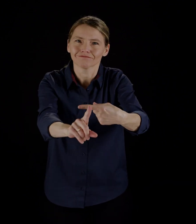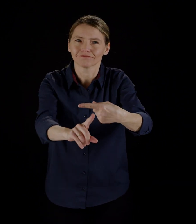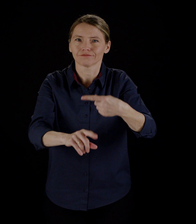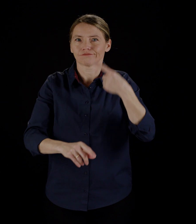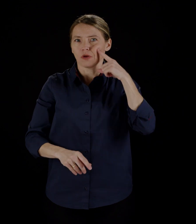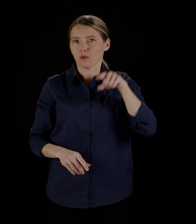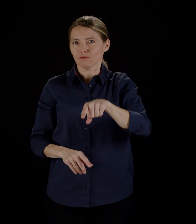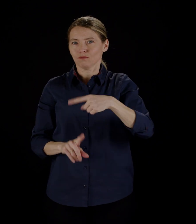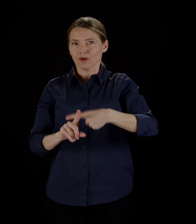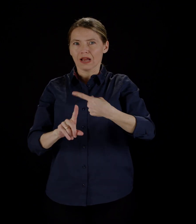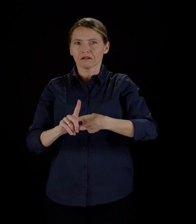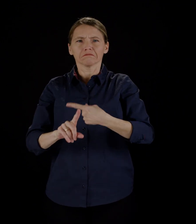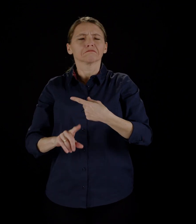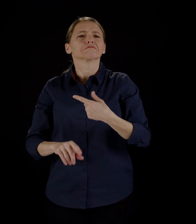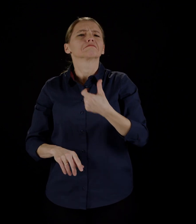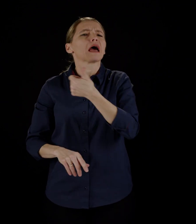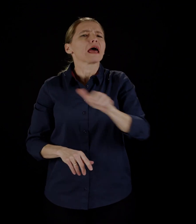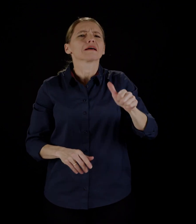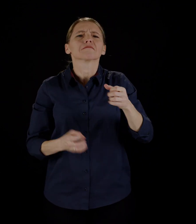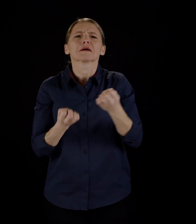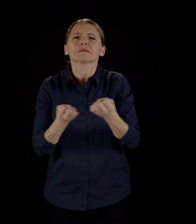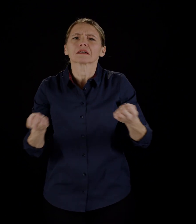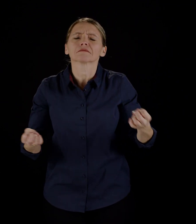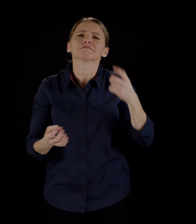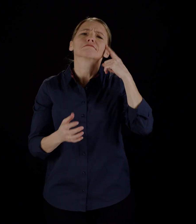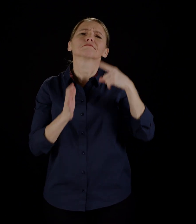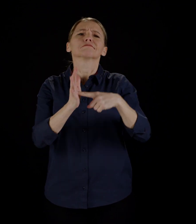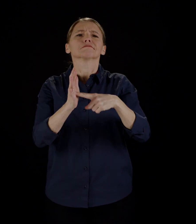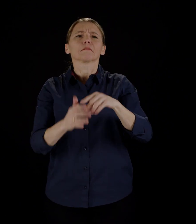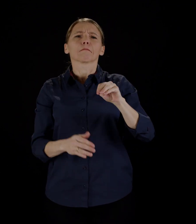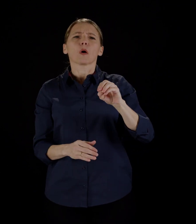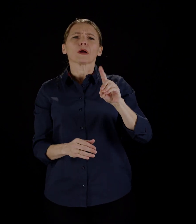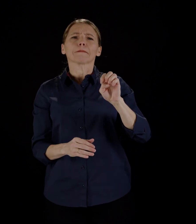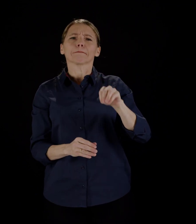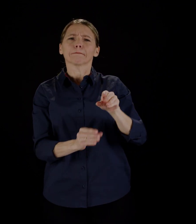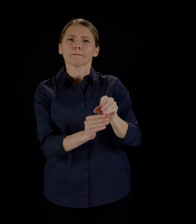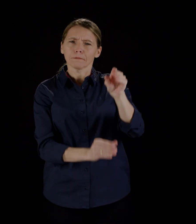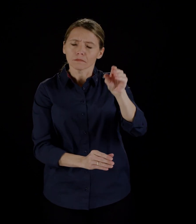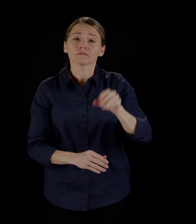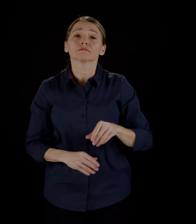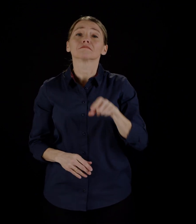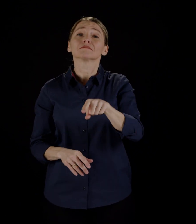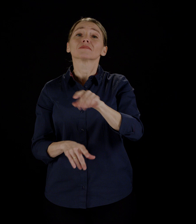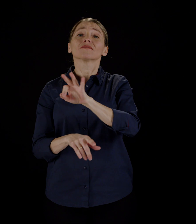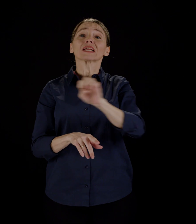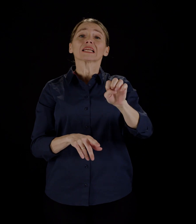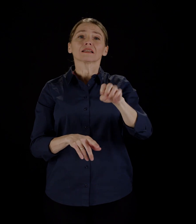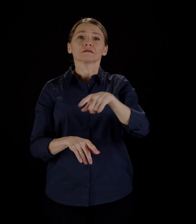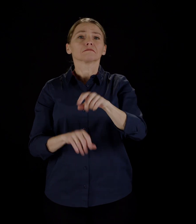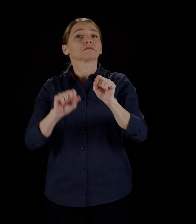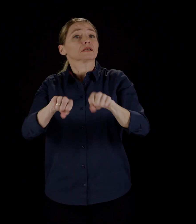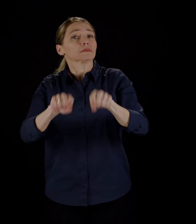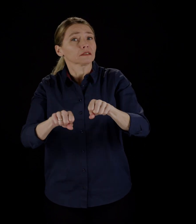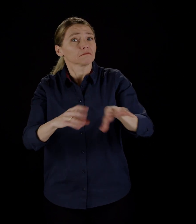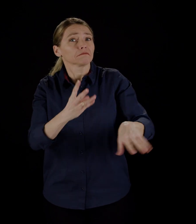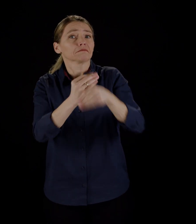of any equipment such as a modem. This fee may be in addition to the fee a customer pays for service.